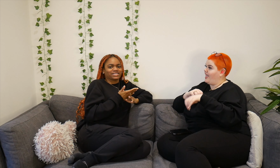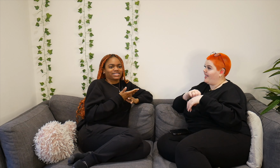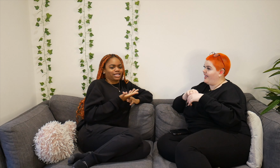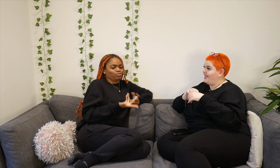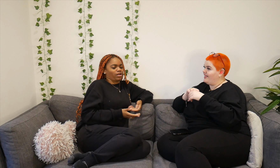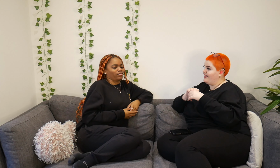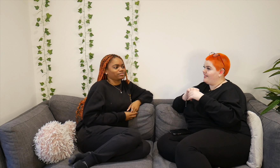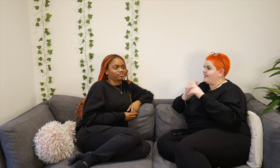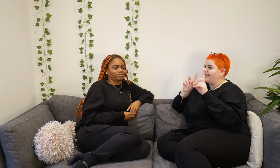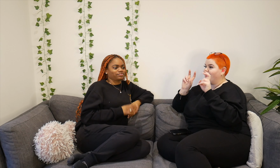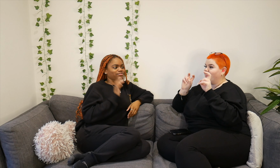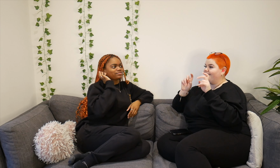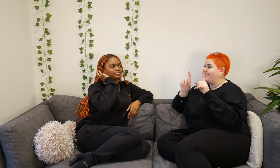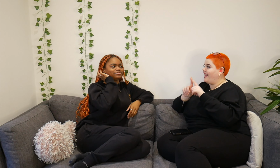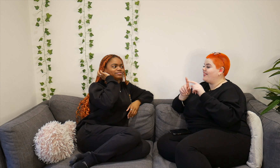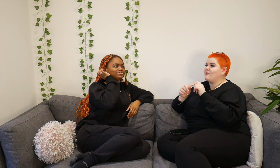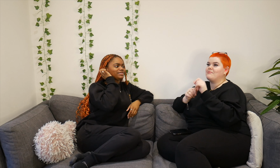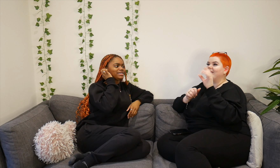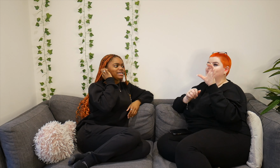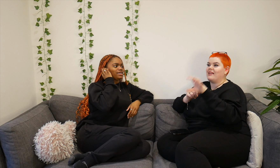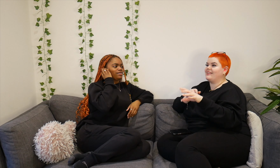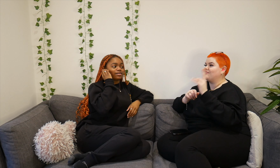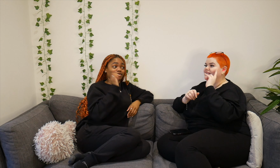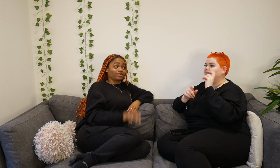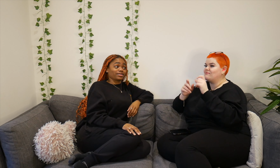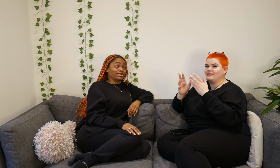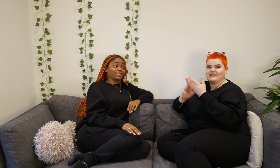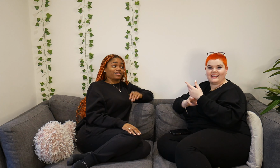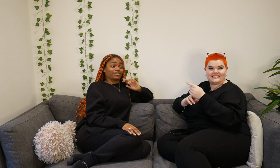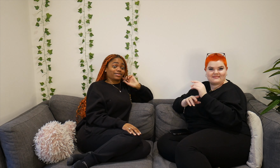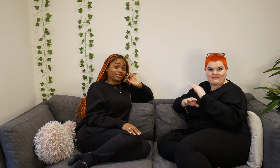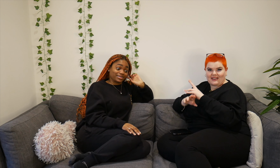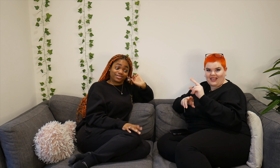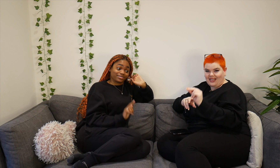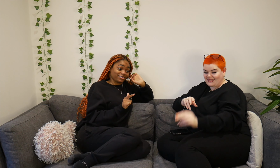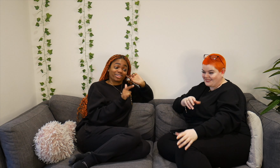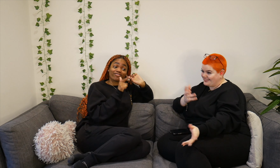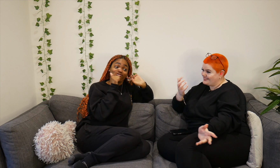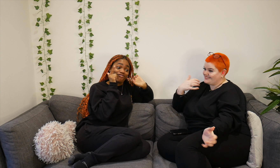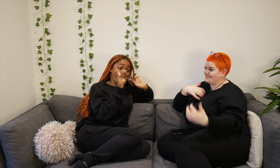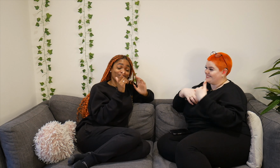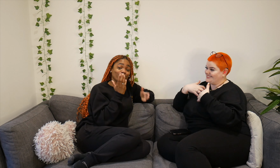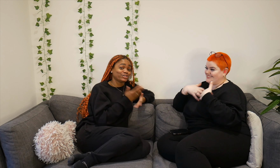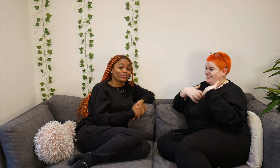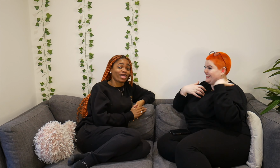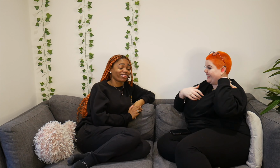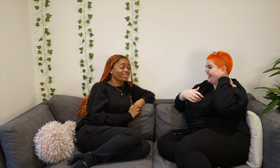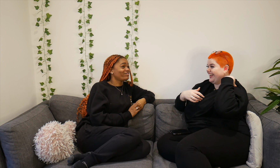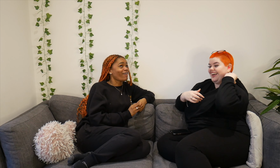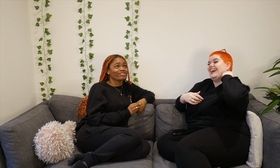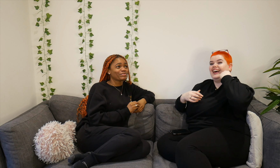Like the best place for deaf people to go to and access *Sarah snorts and chuckles* but no. Far from the truth, far from the truth!